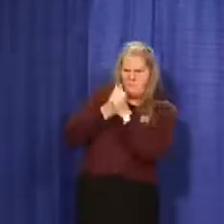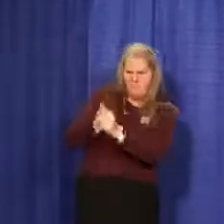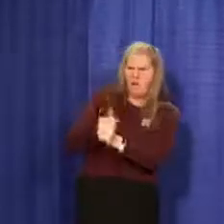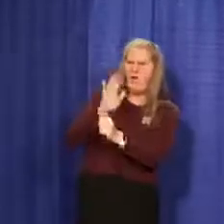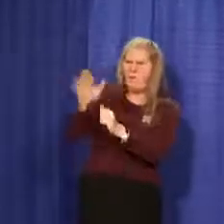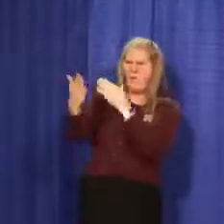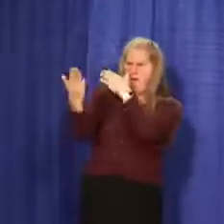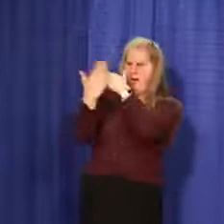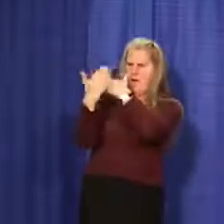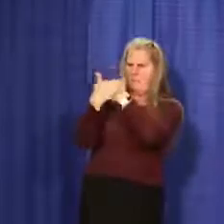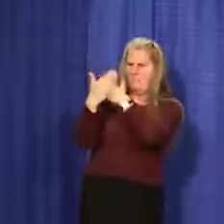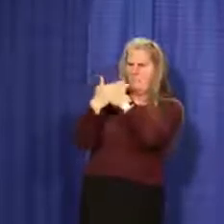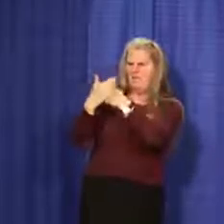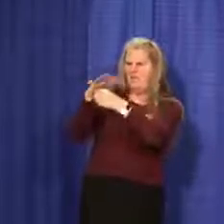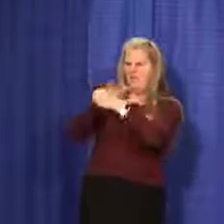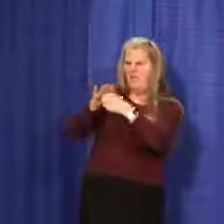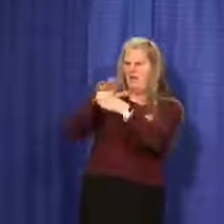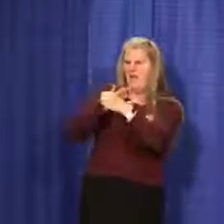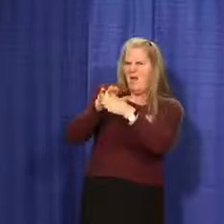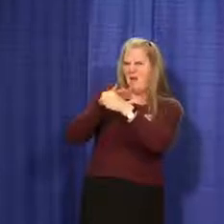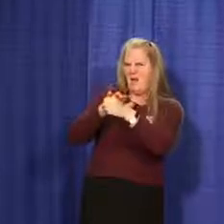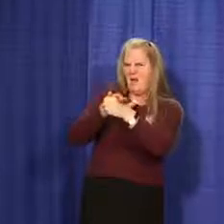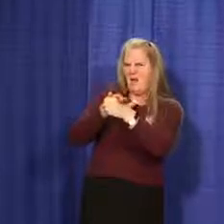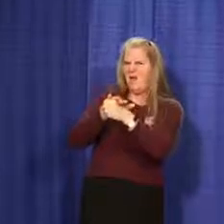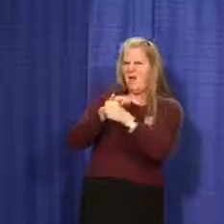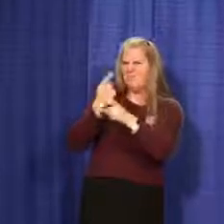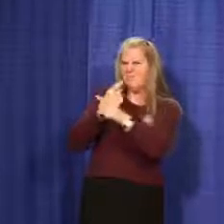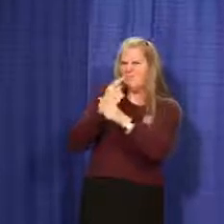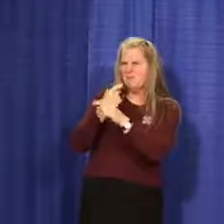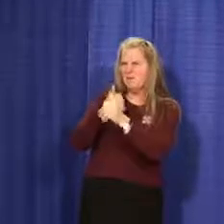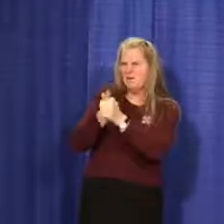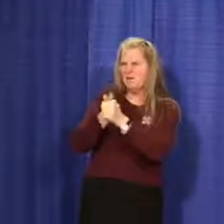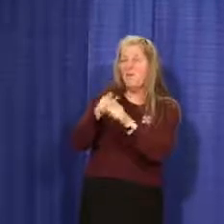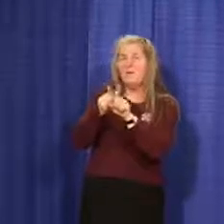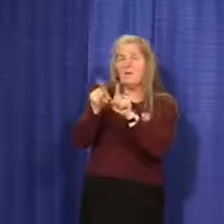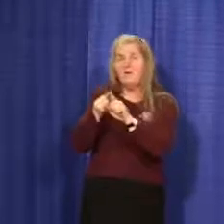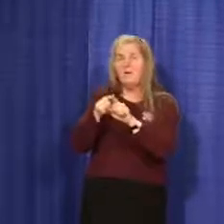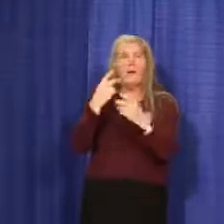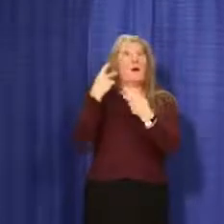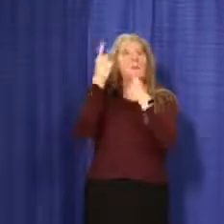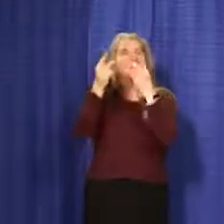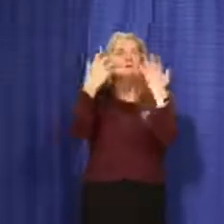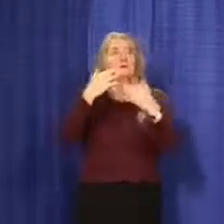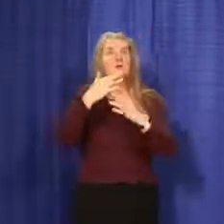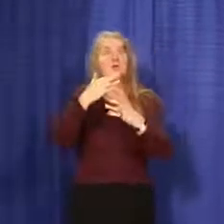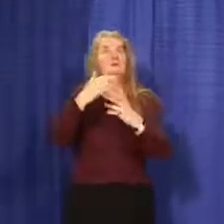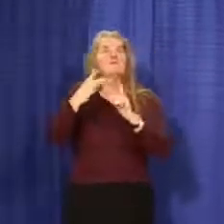the province or territory you're in. But also think of what you might be bringing back with you.